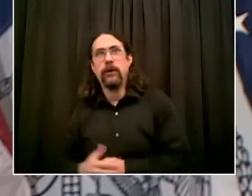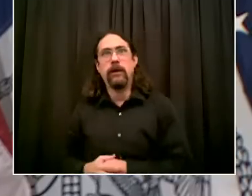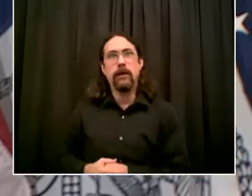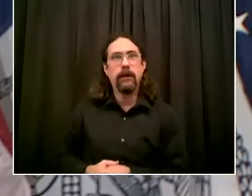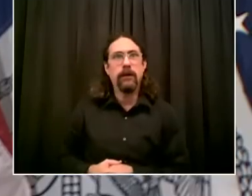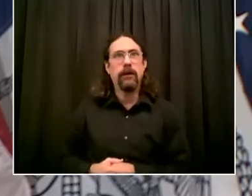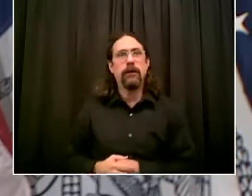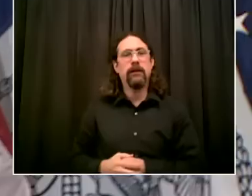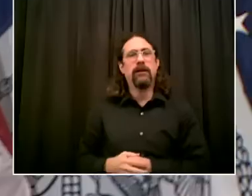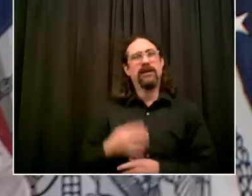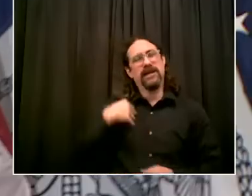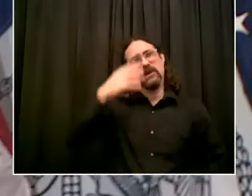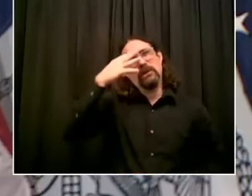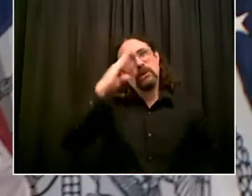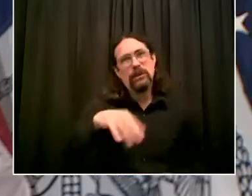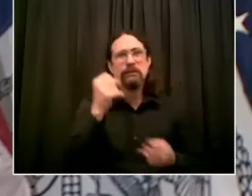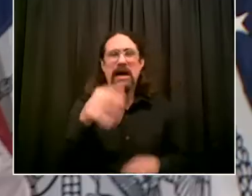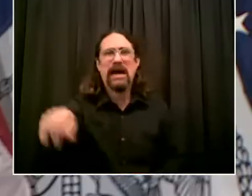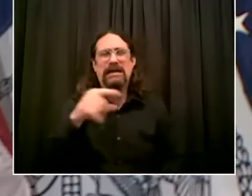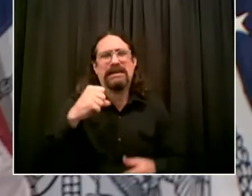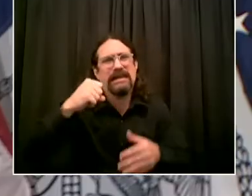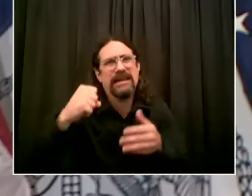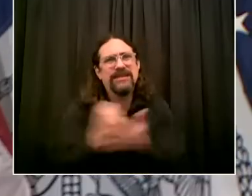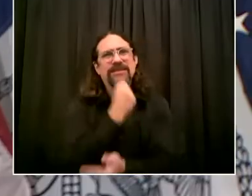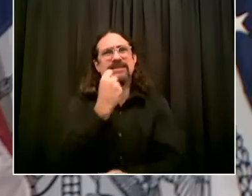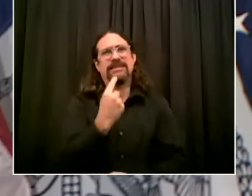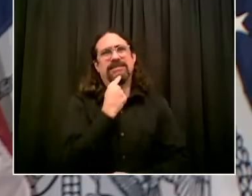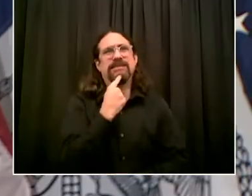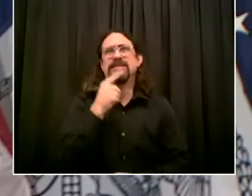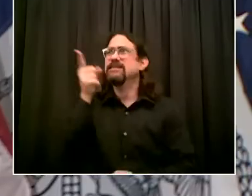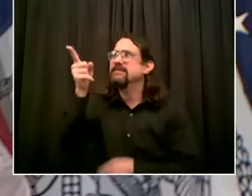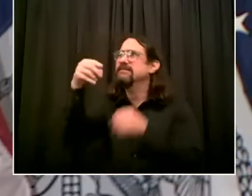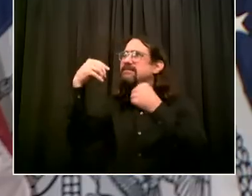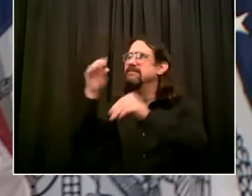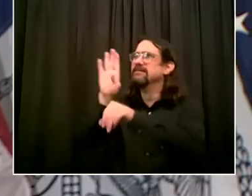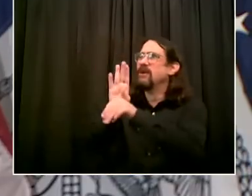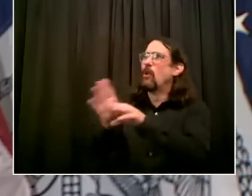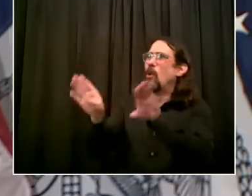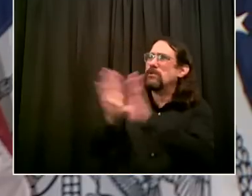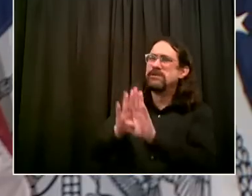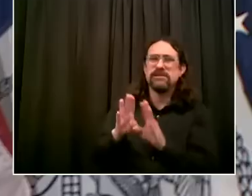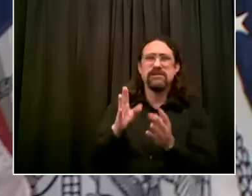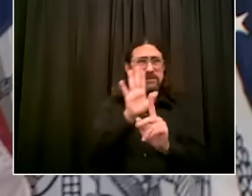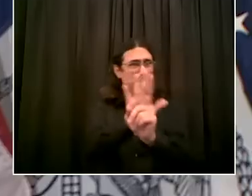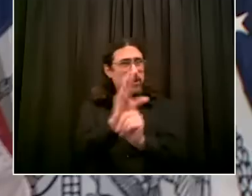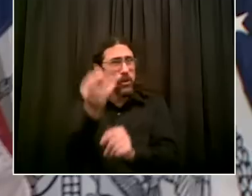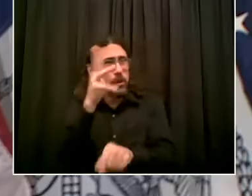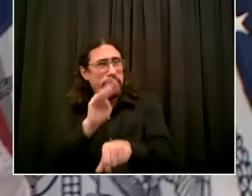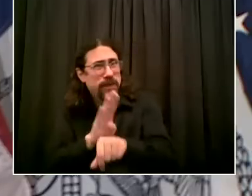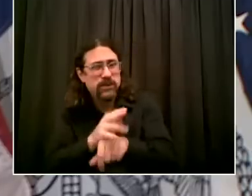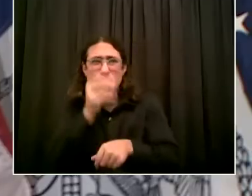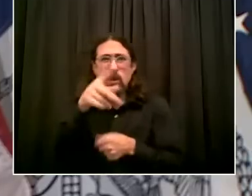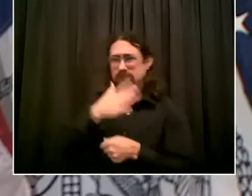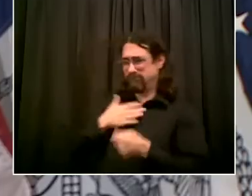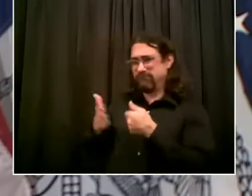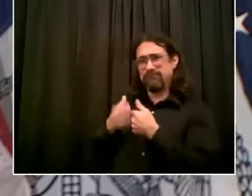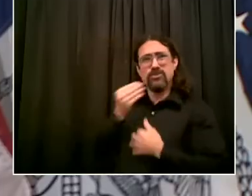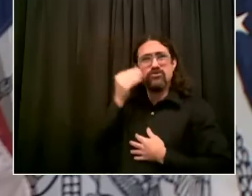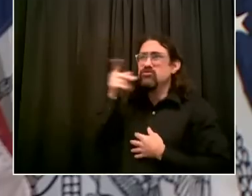BE A VERY BRIRIEF PERIOD OF TIME, ONLY A MATTER OF WEEKS, AND MANY FOLKS ARE FEELING THIS, ESPECIALLY THE SMALL